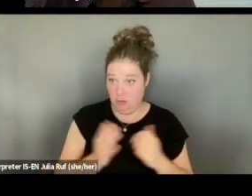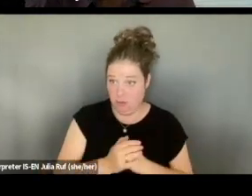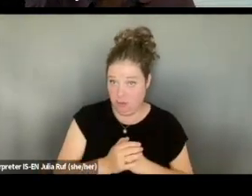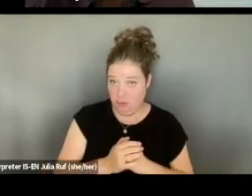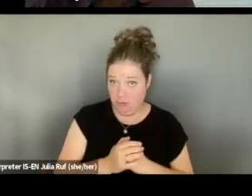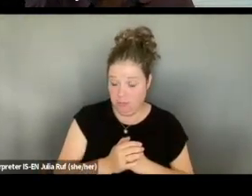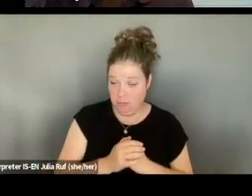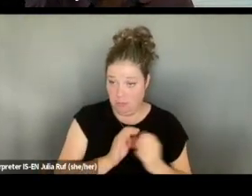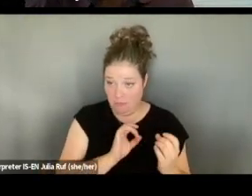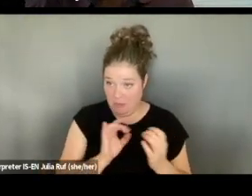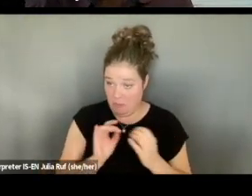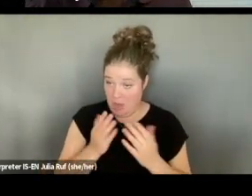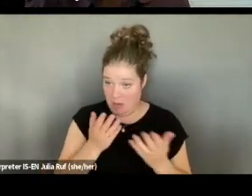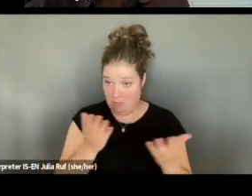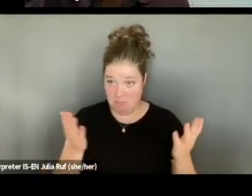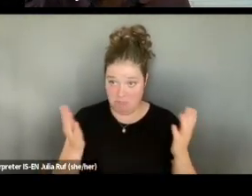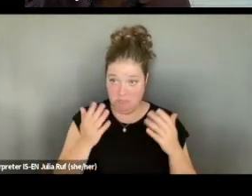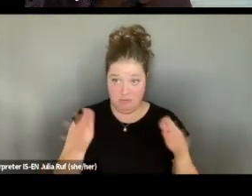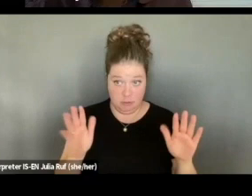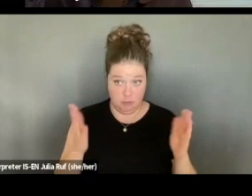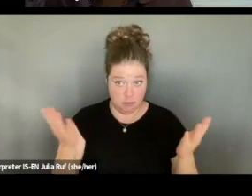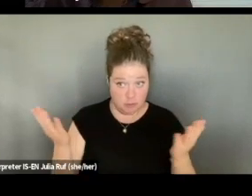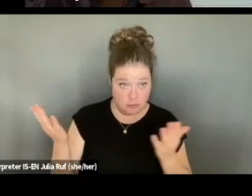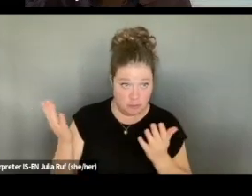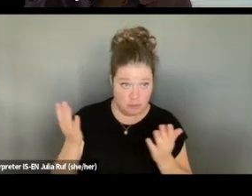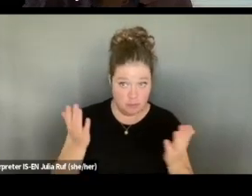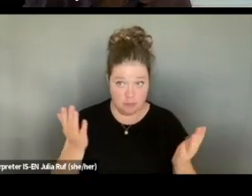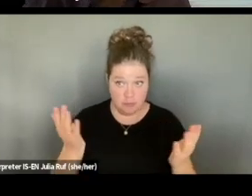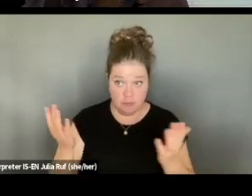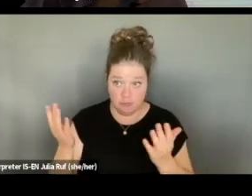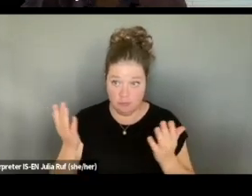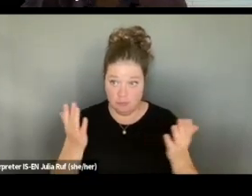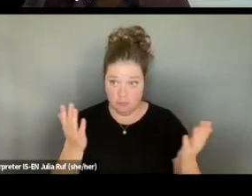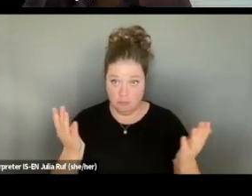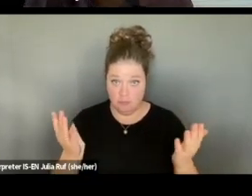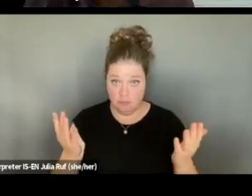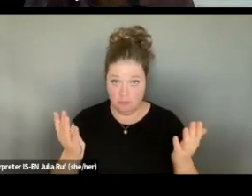So, at all, have you ever provided feedback on web accessibility until